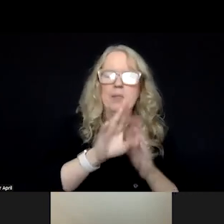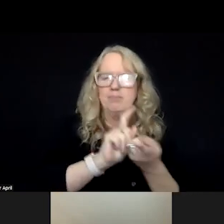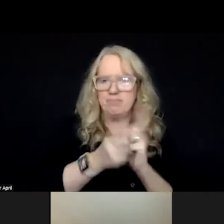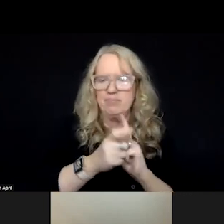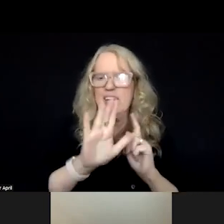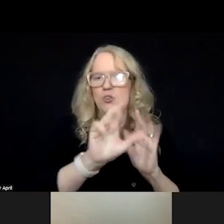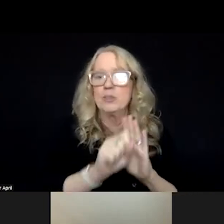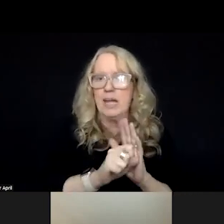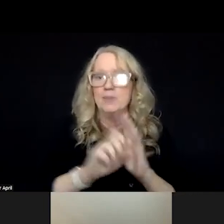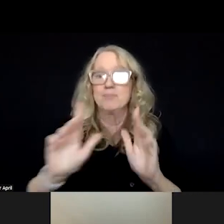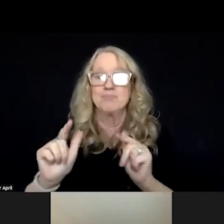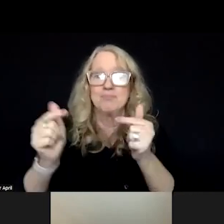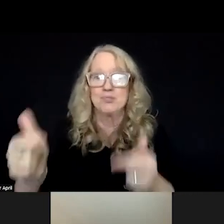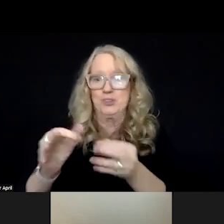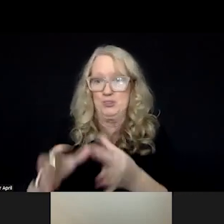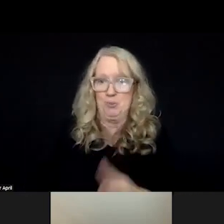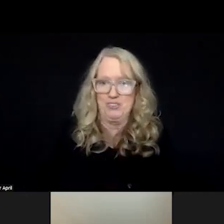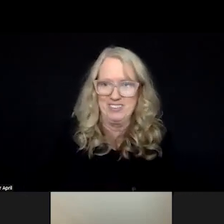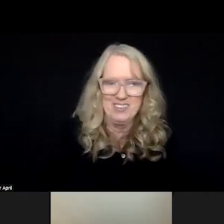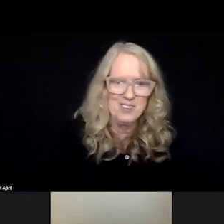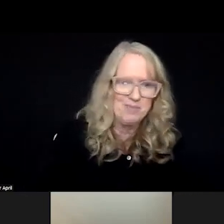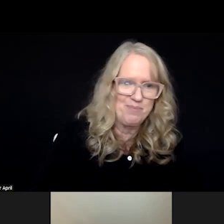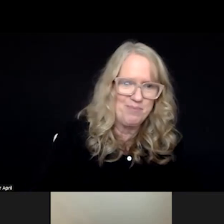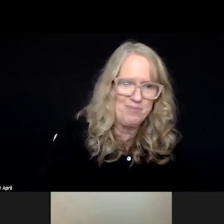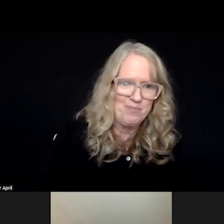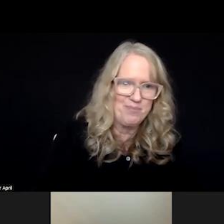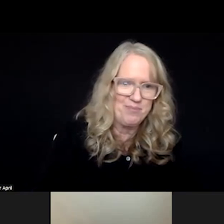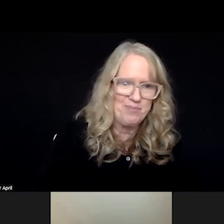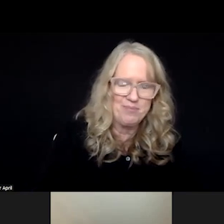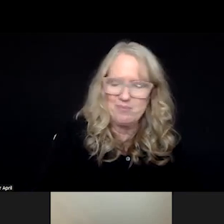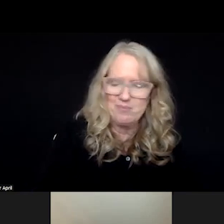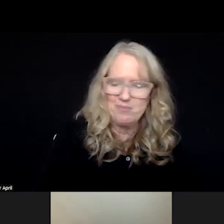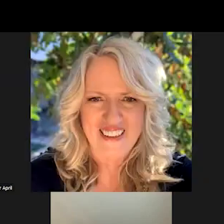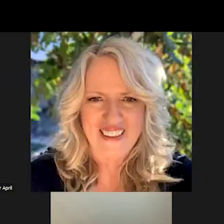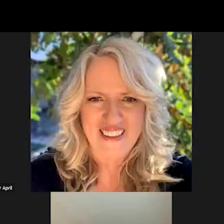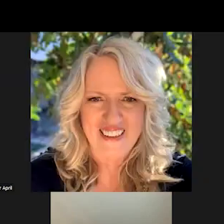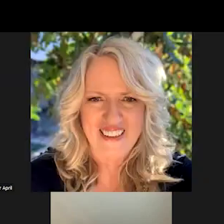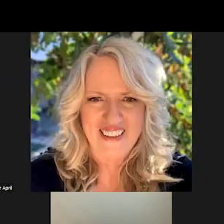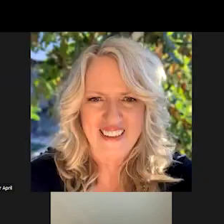STATE. . WITH THAT, WE HAVE A QUESTION THAT WE PUT UP AND